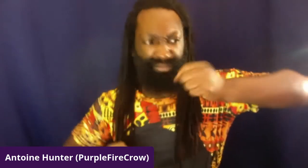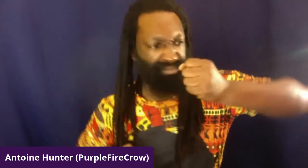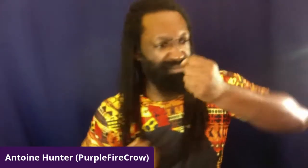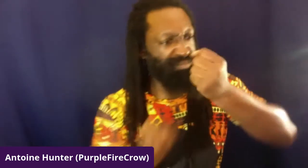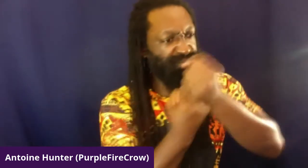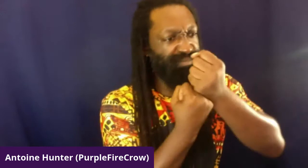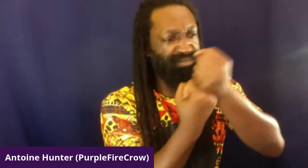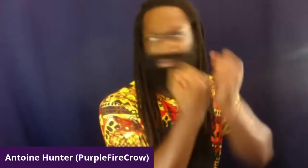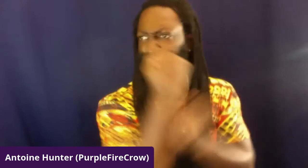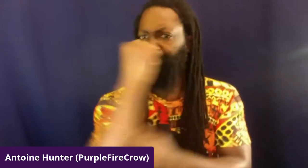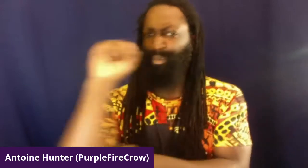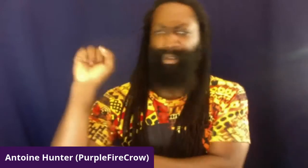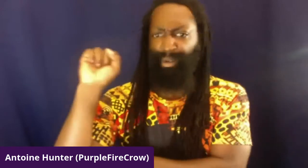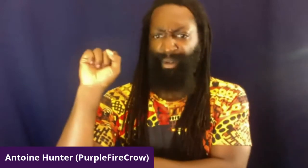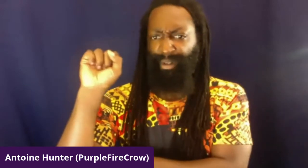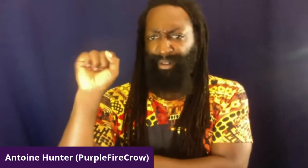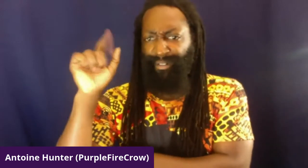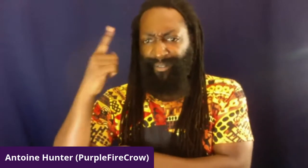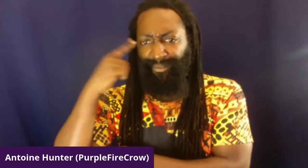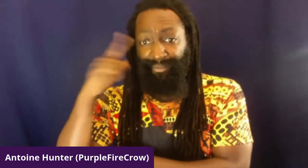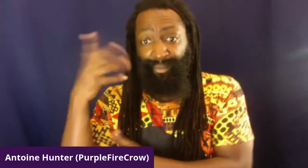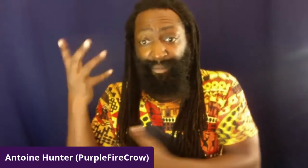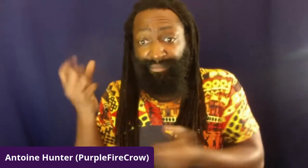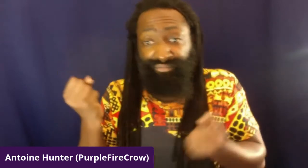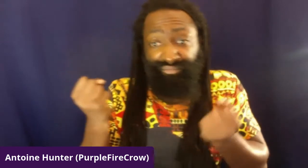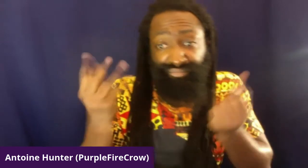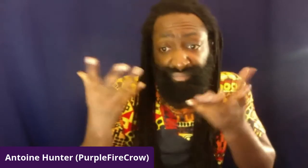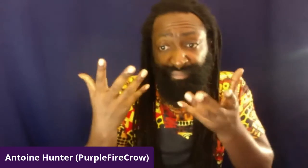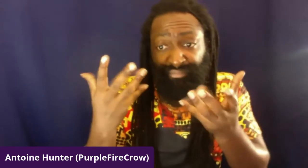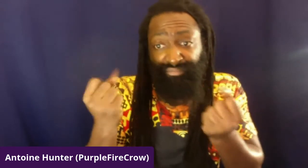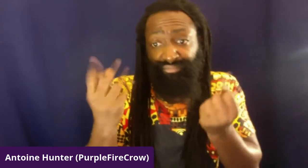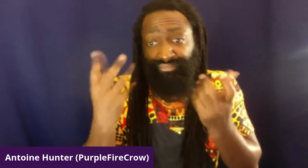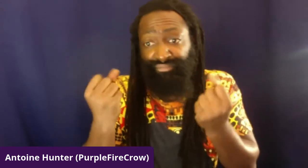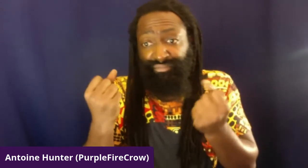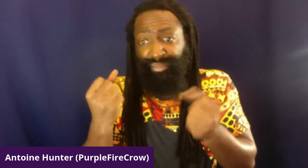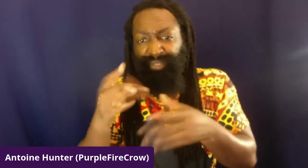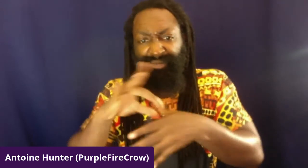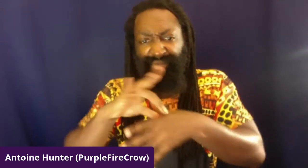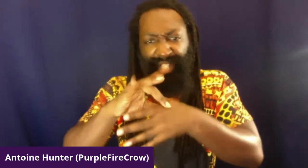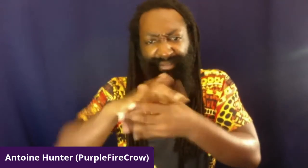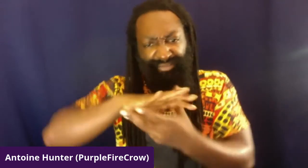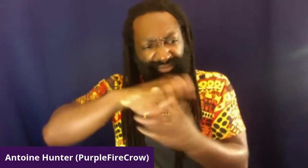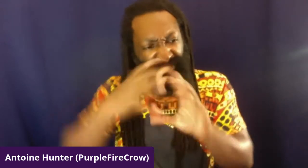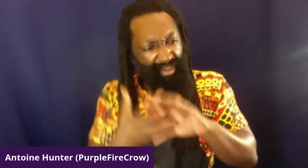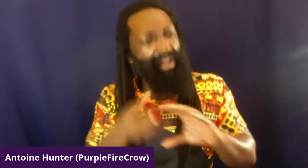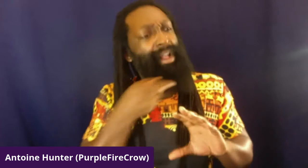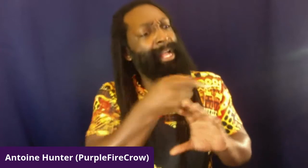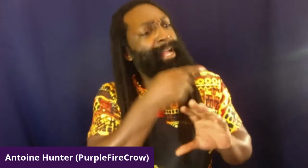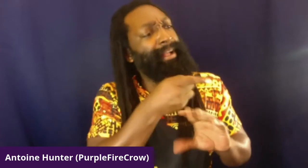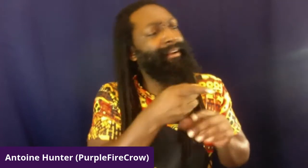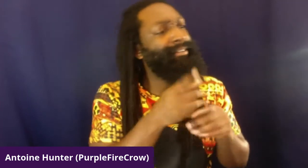And bring that all together. His advocacy and his power is there for sign language